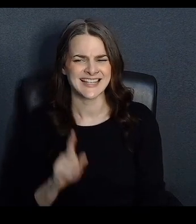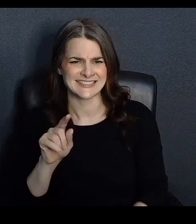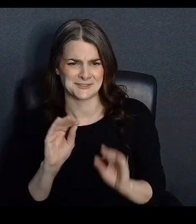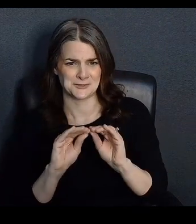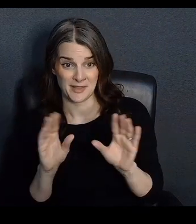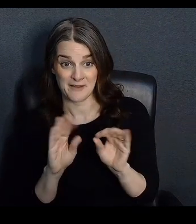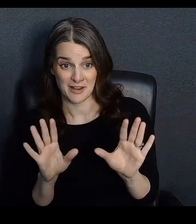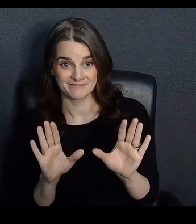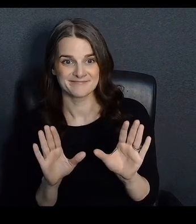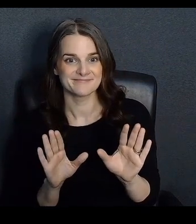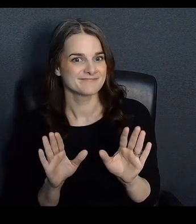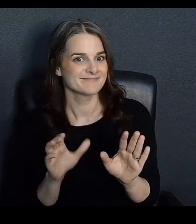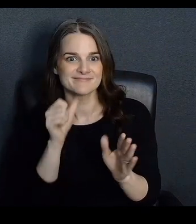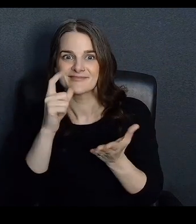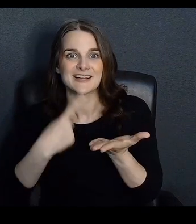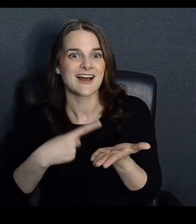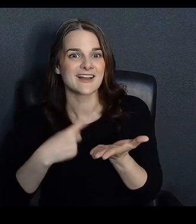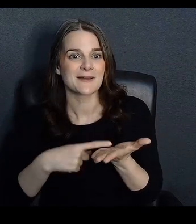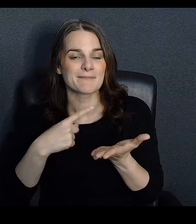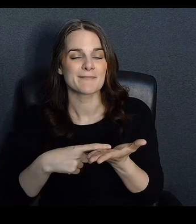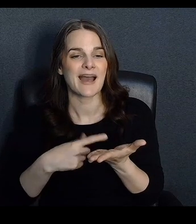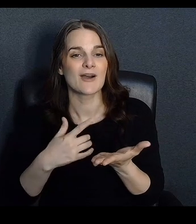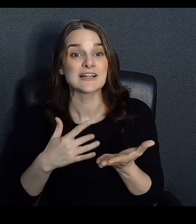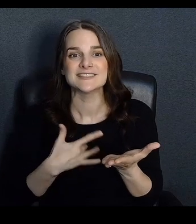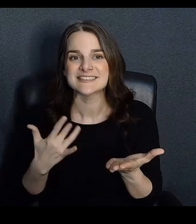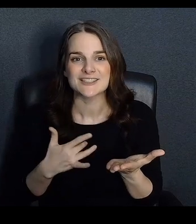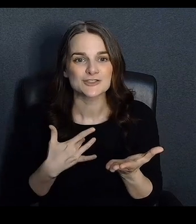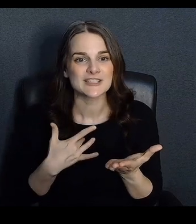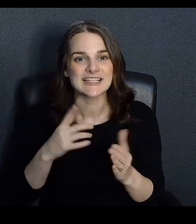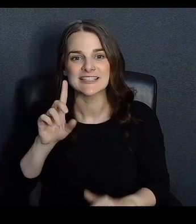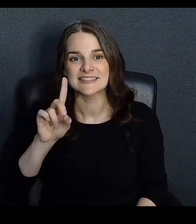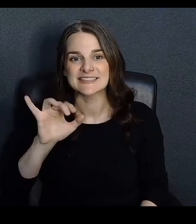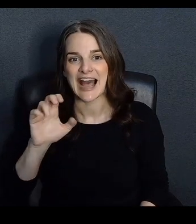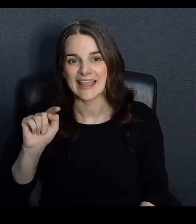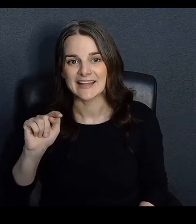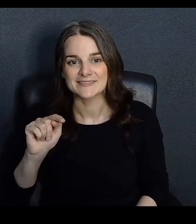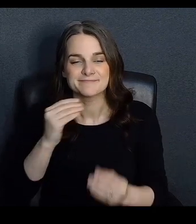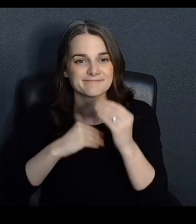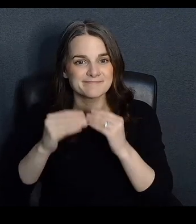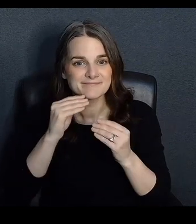And I should clarify that I'm not just talking about a sensory diet or self-regulation tools